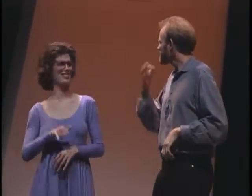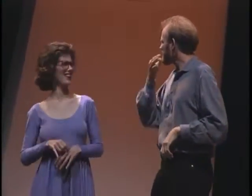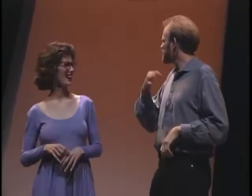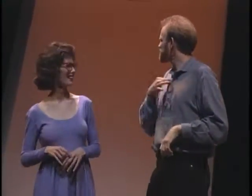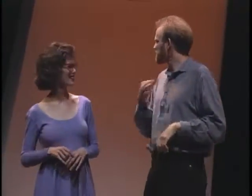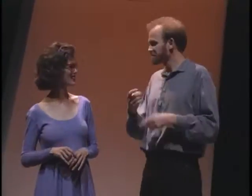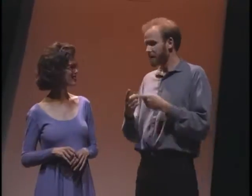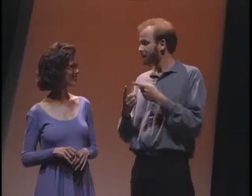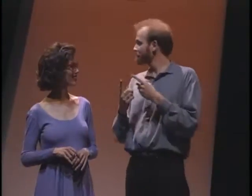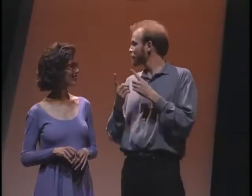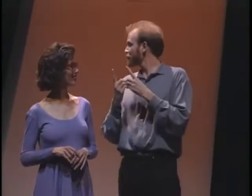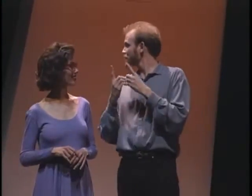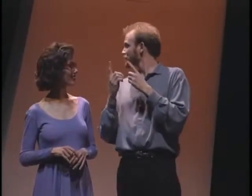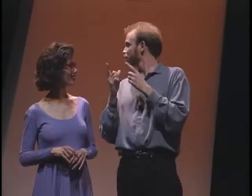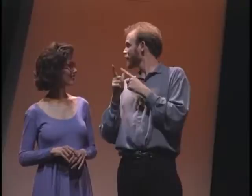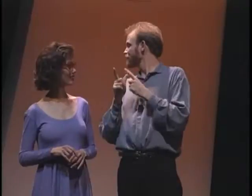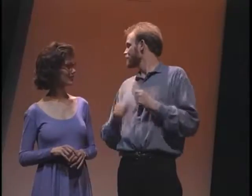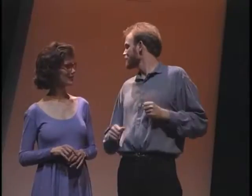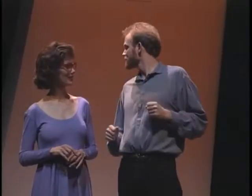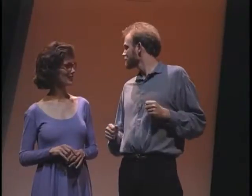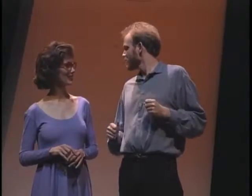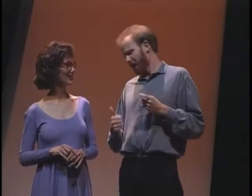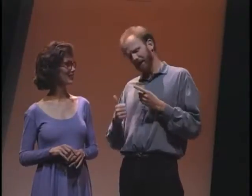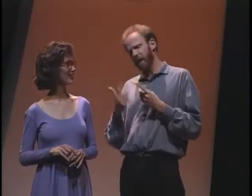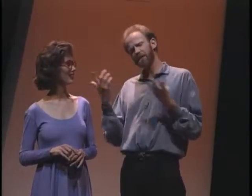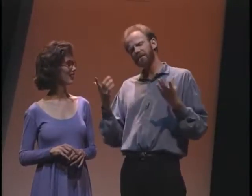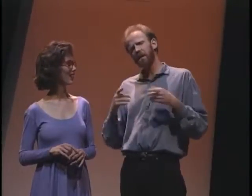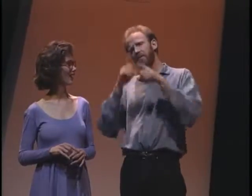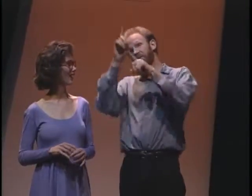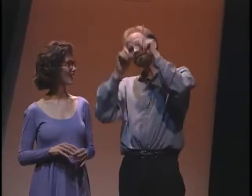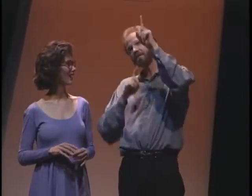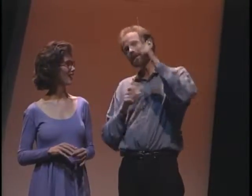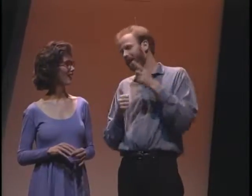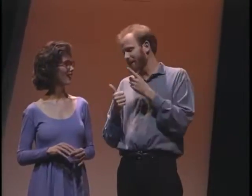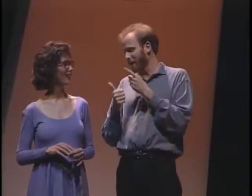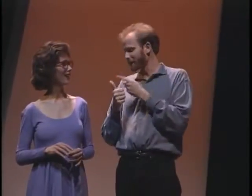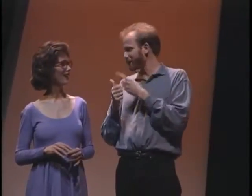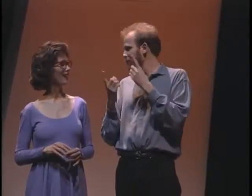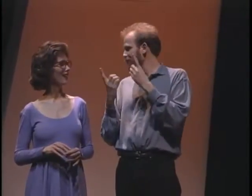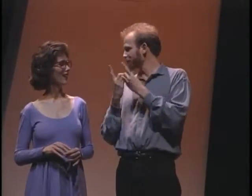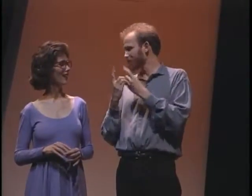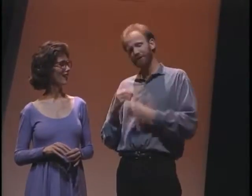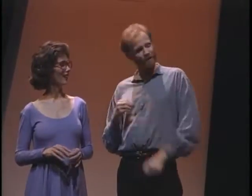Daisy first impressions I can always tell a person sign on first impressions